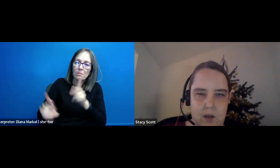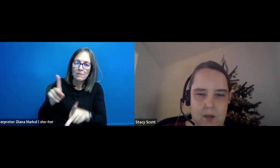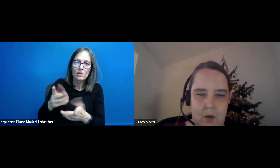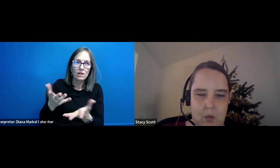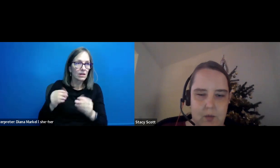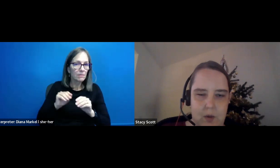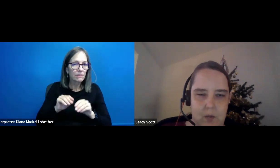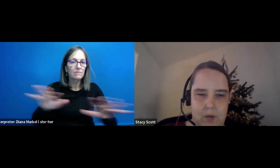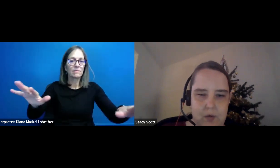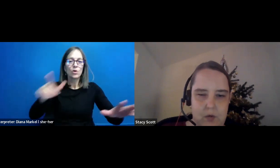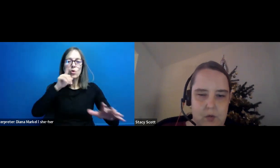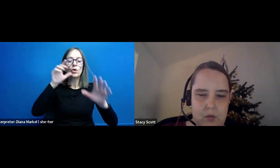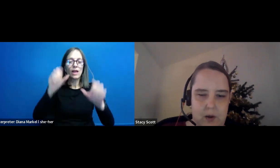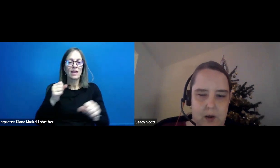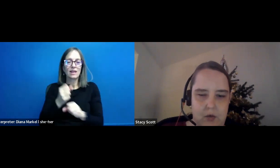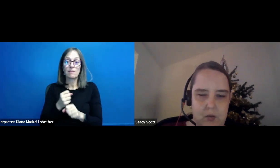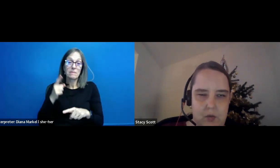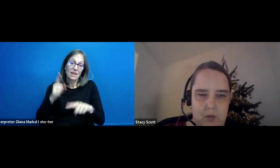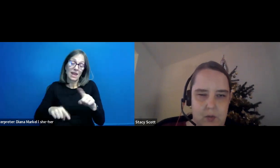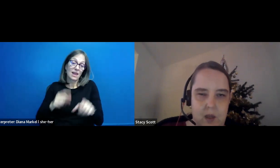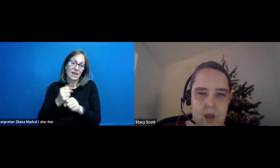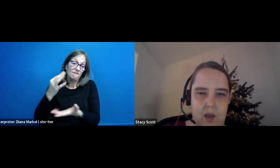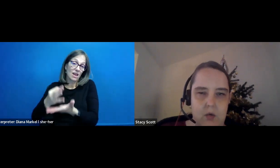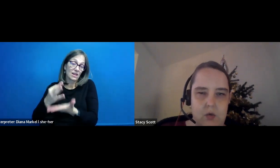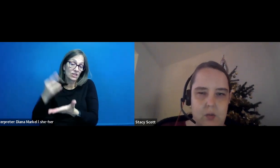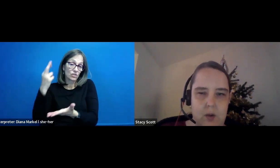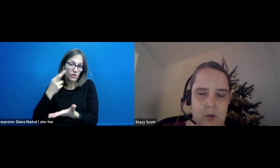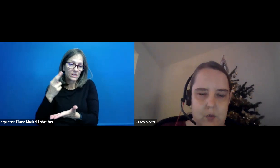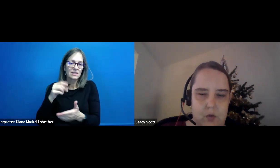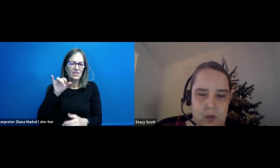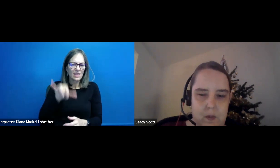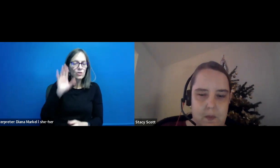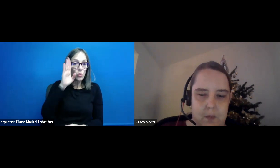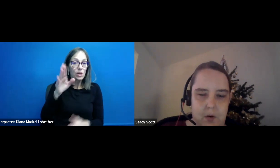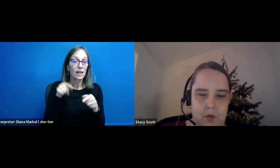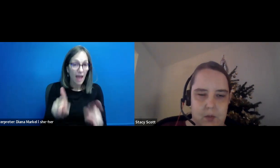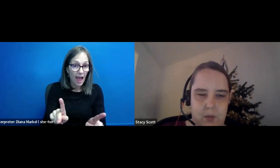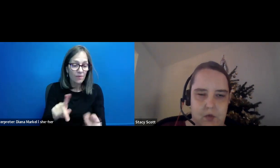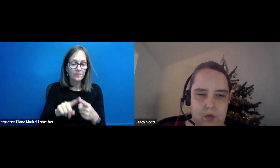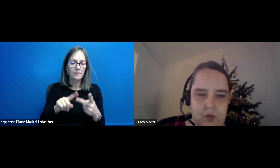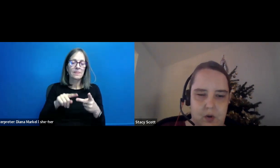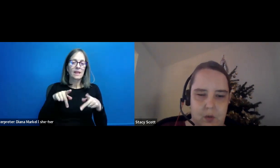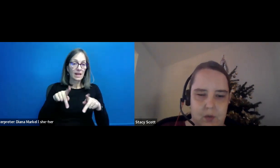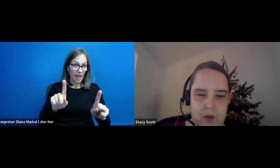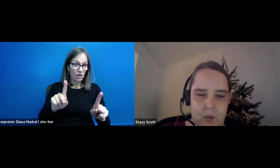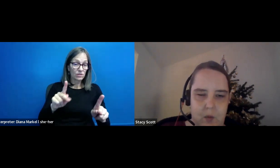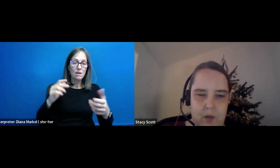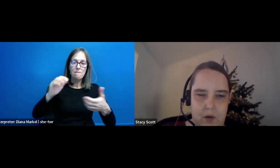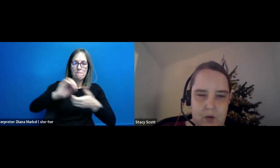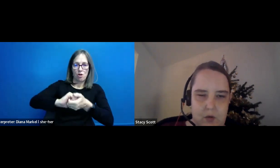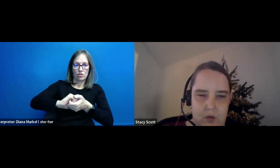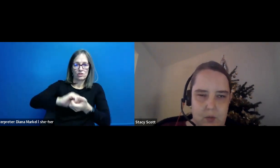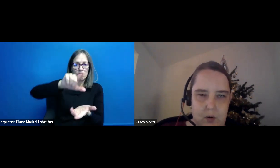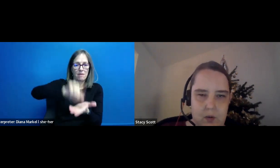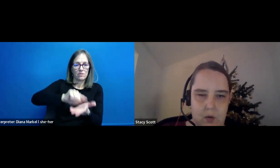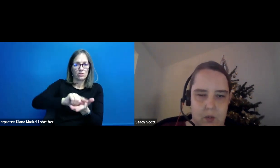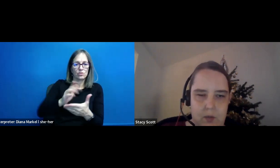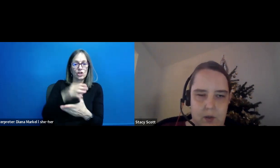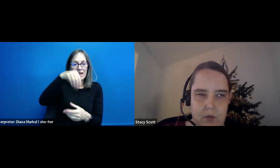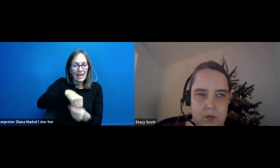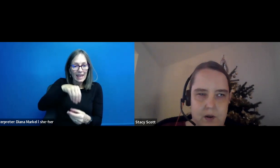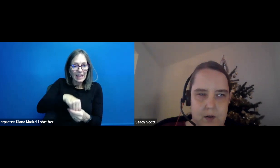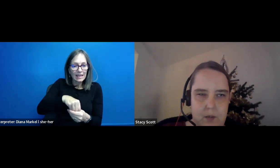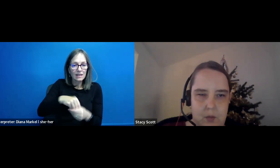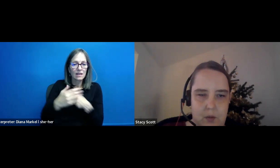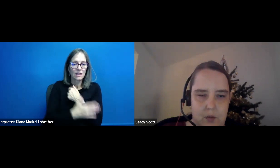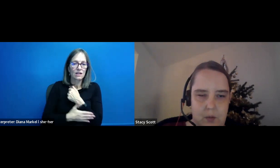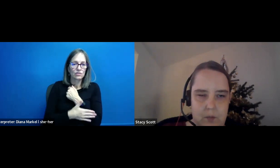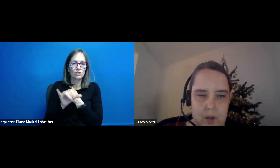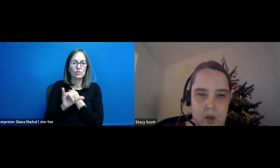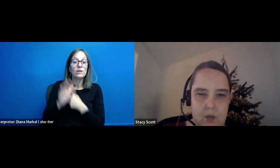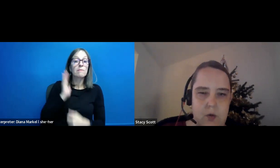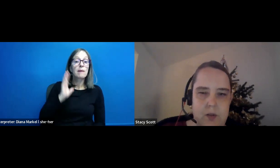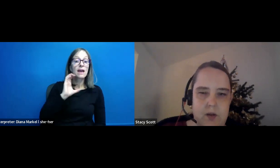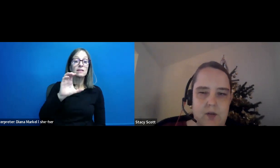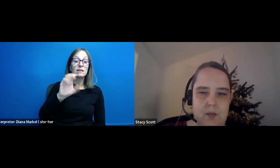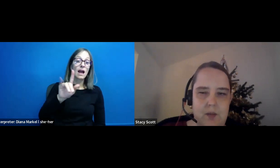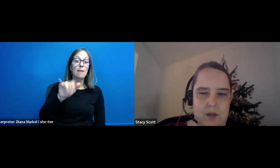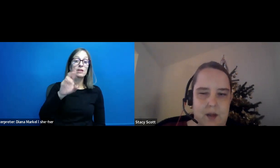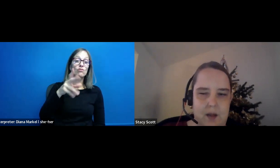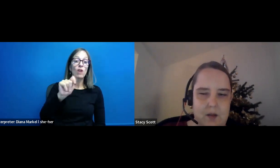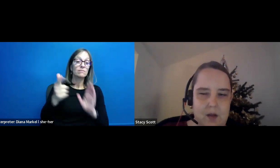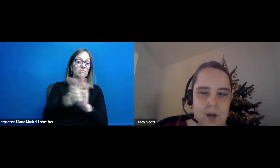Stacy Scott: get that hold of that content due to financial reasons. It also allows partners and publishers to share content within countries where copyright would have prevented them doing so. The European Accessibility Act